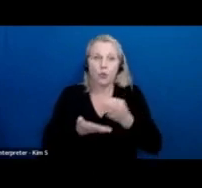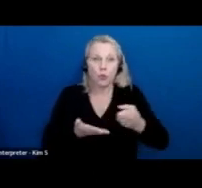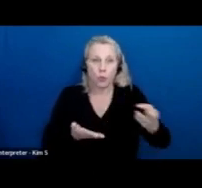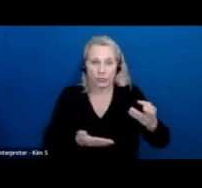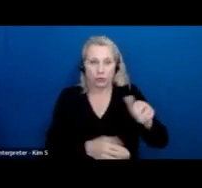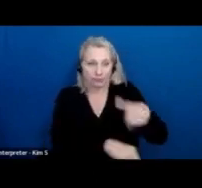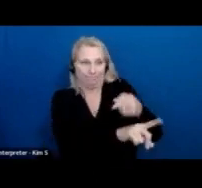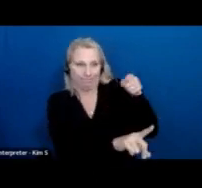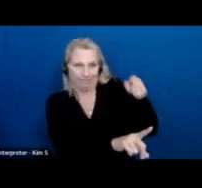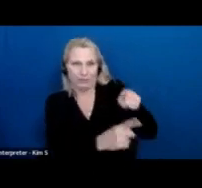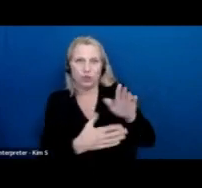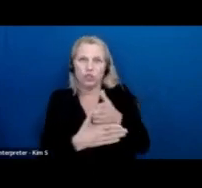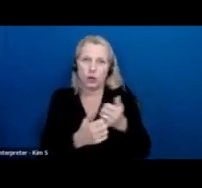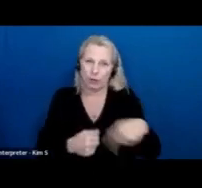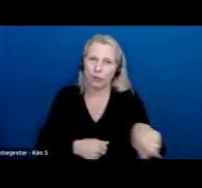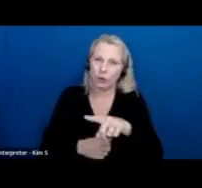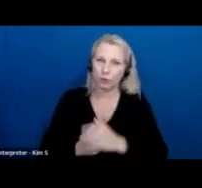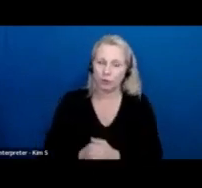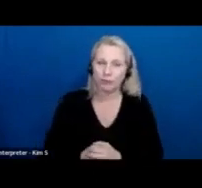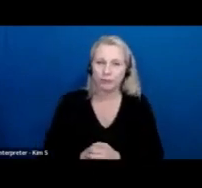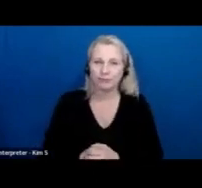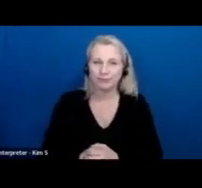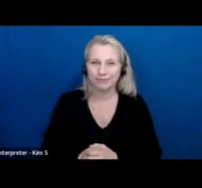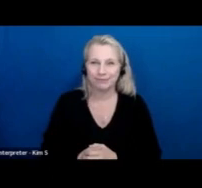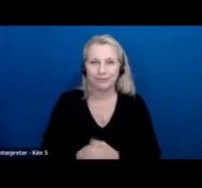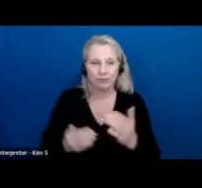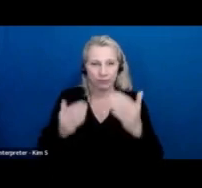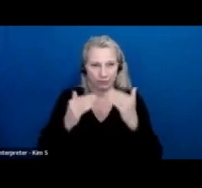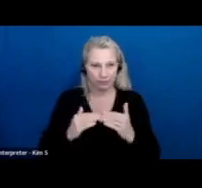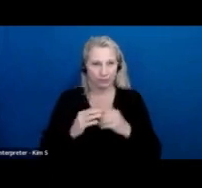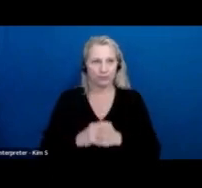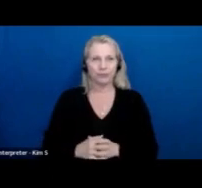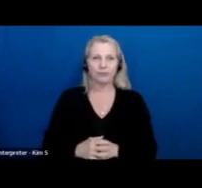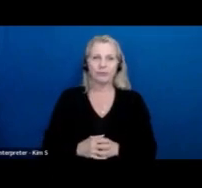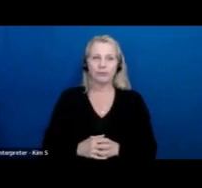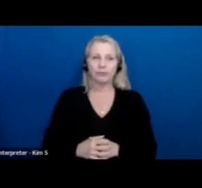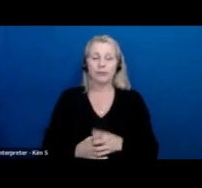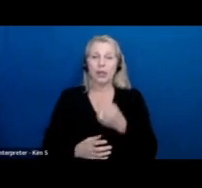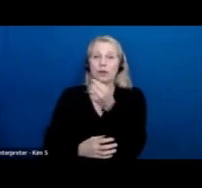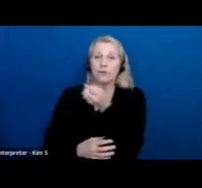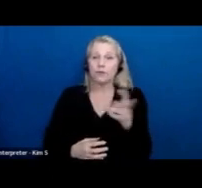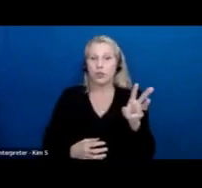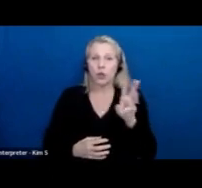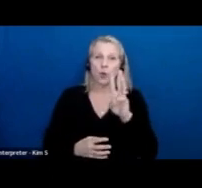share with you. Next slide. A few webinar logistics before we